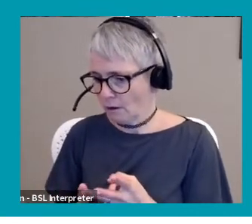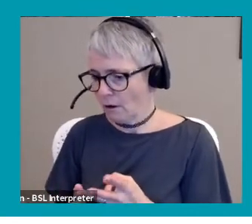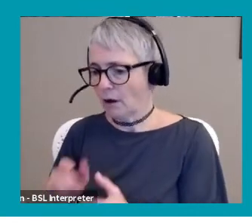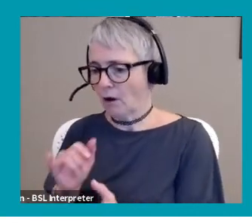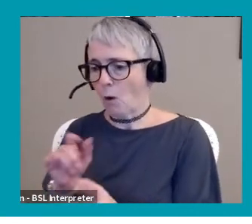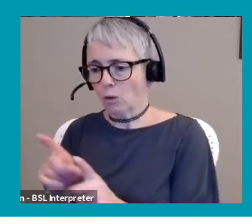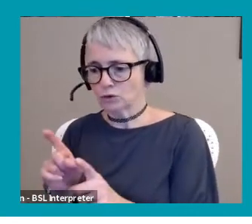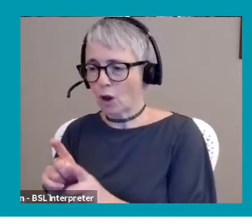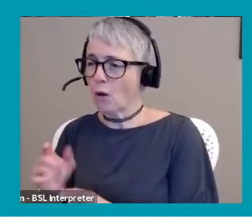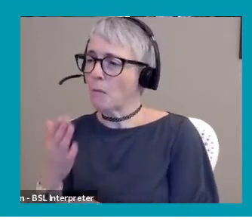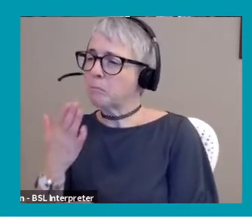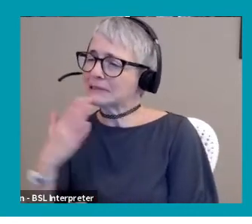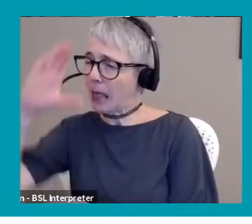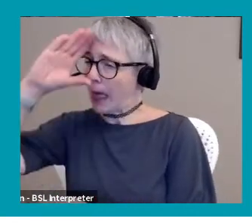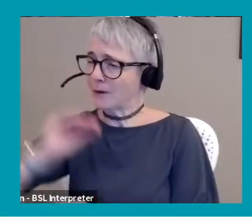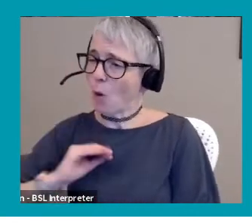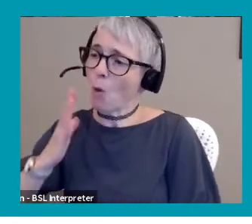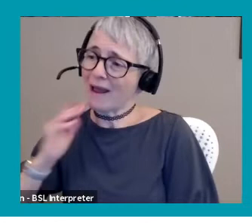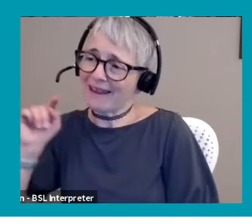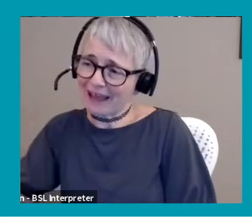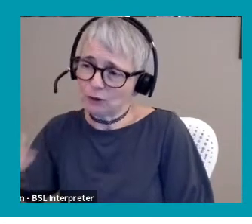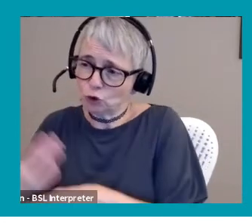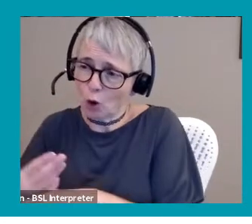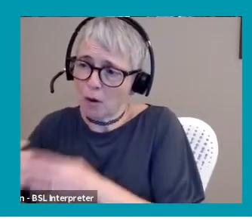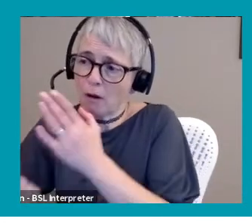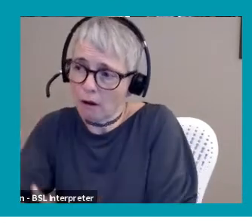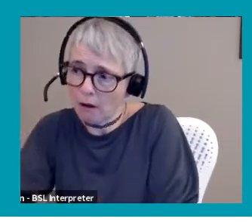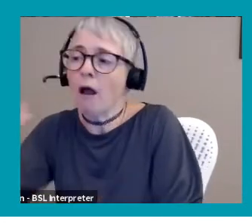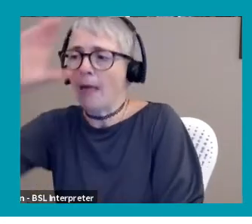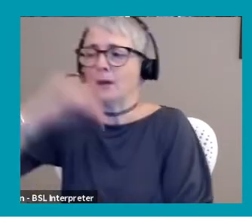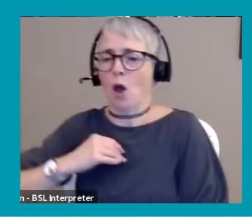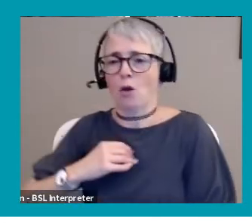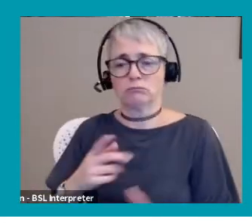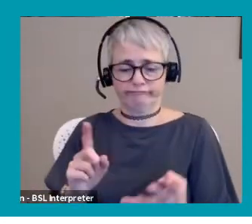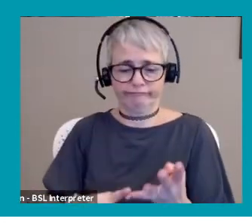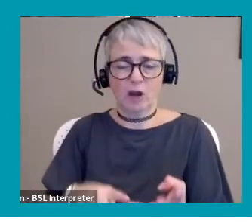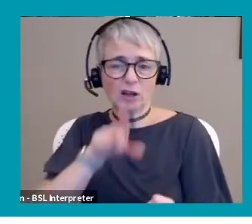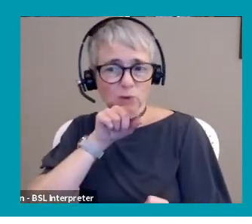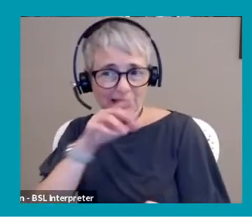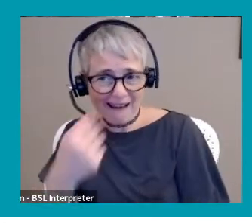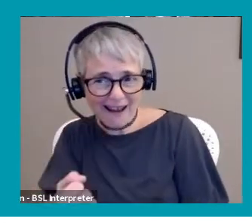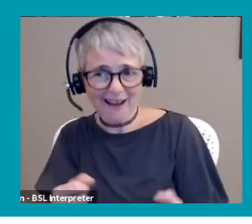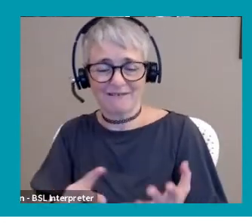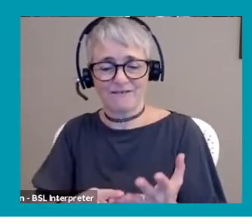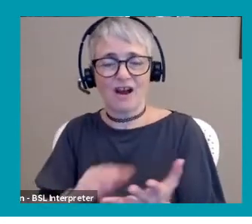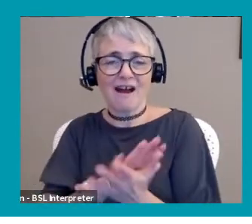You can follow us on E talent first on Twitter and use the career hive resources as mentioned.